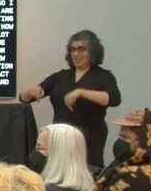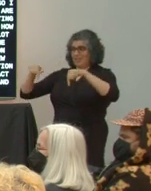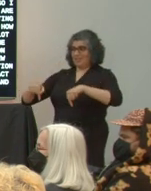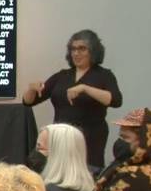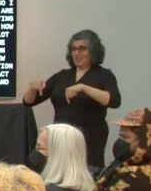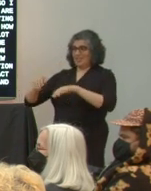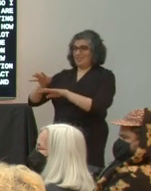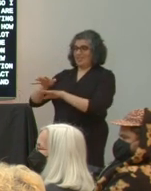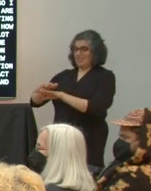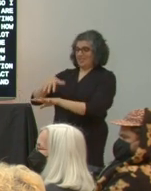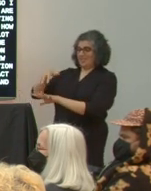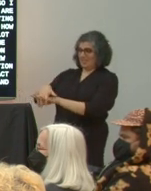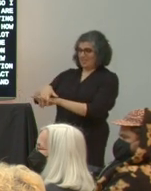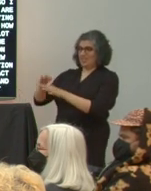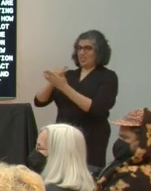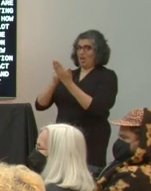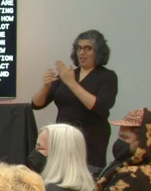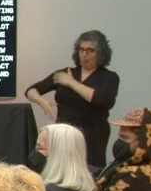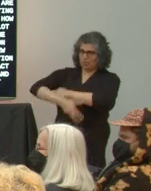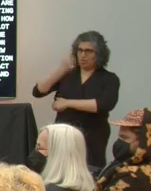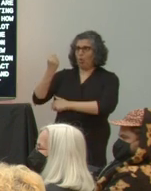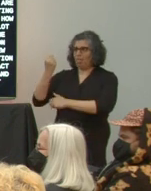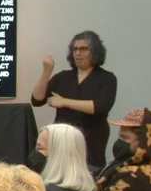indigenous native art that was stolen, that was never even